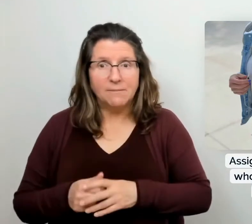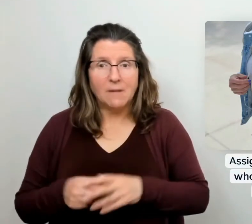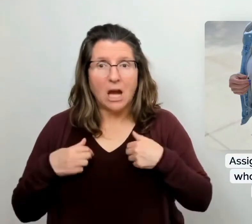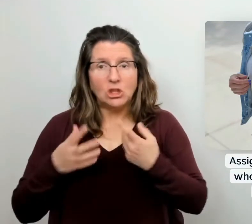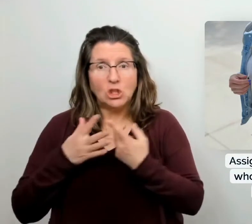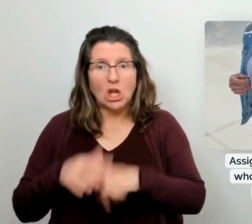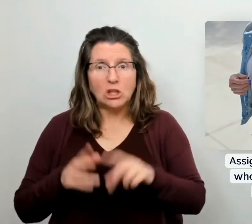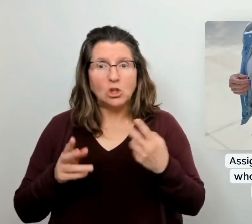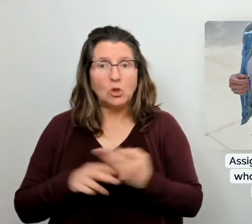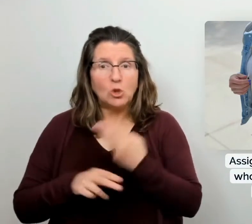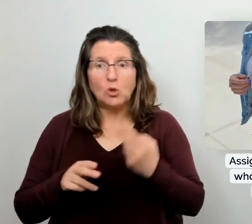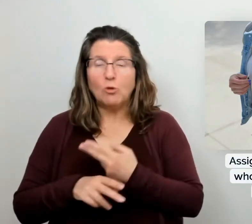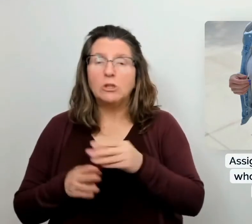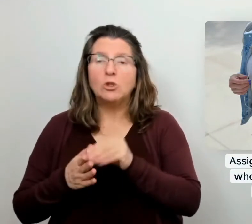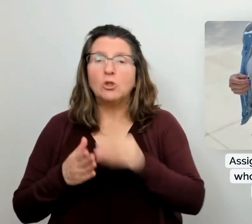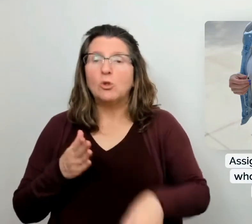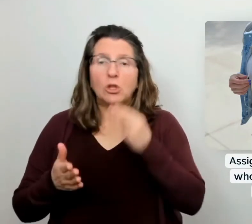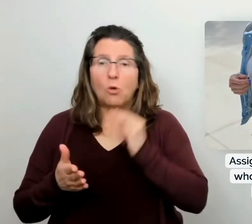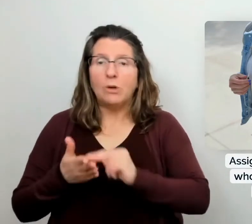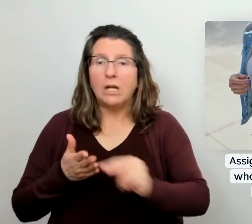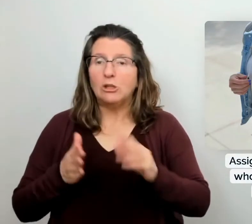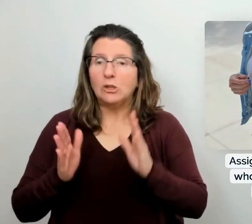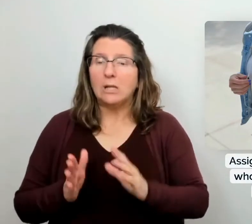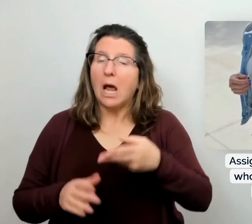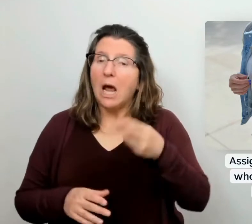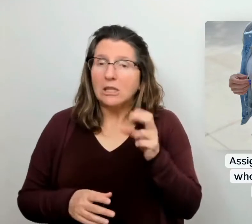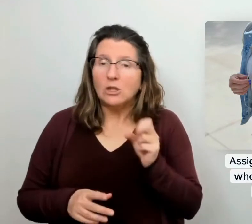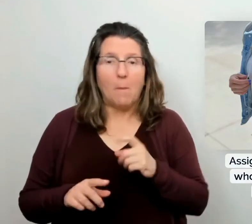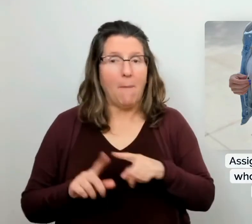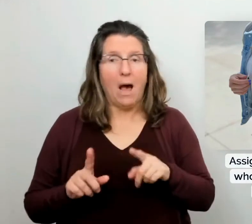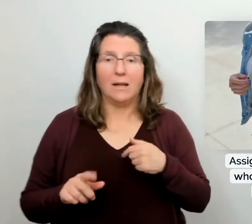I started to get the notes from other students in high school.